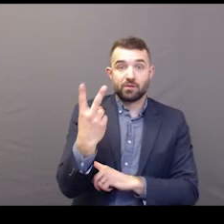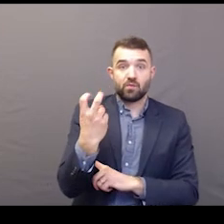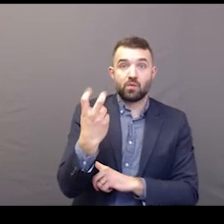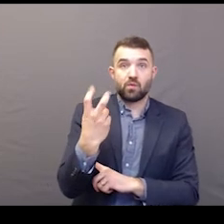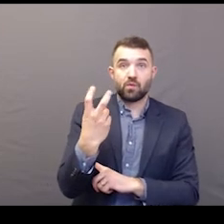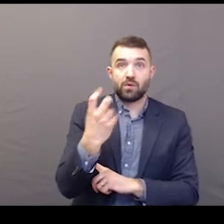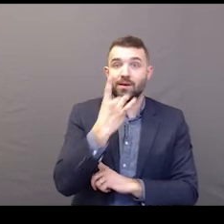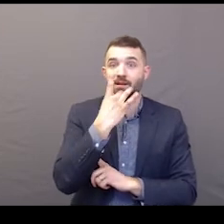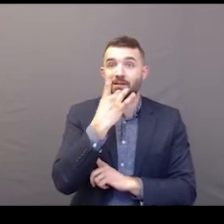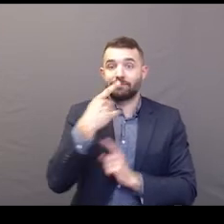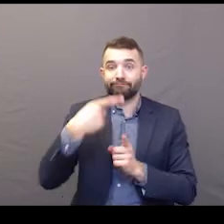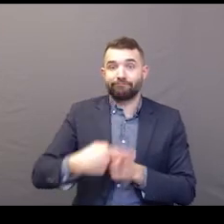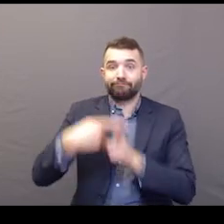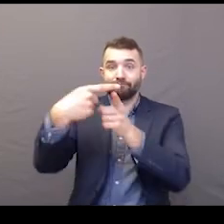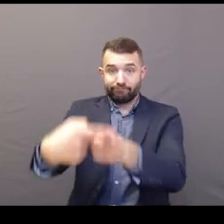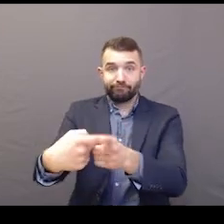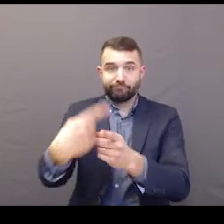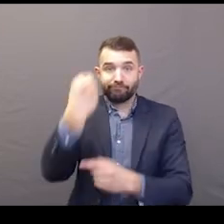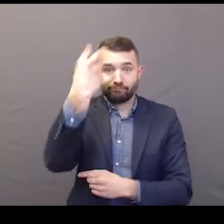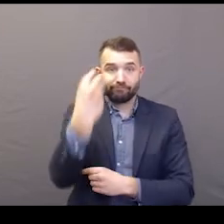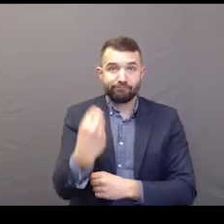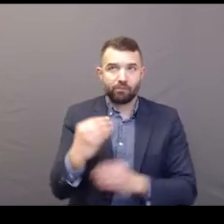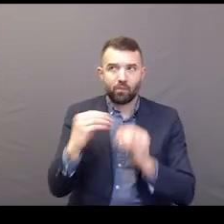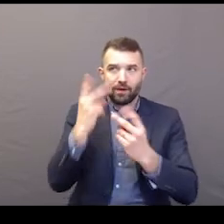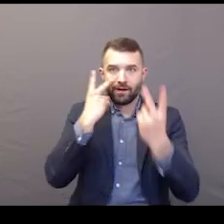travel reliability along the NE 185th St corridor,